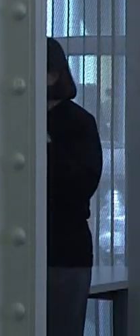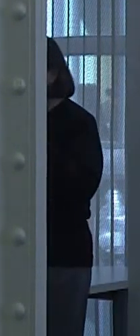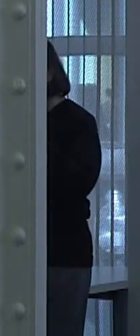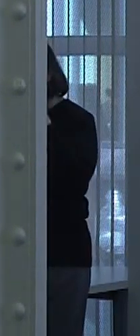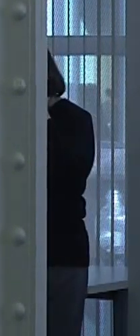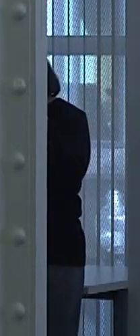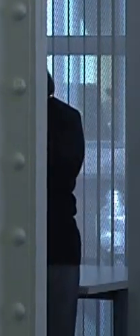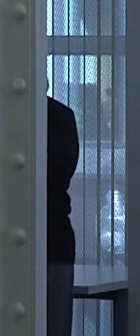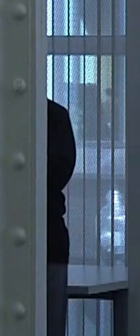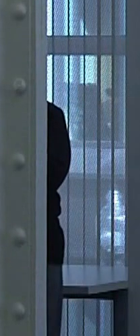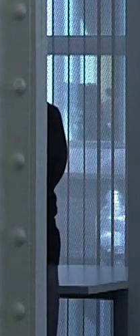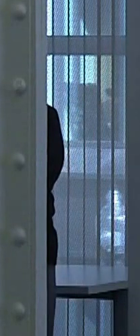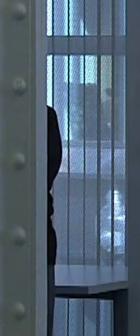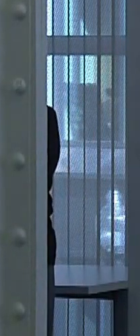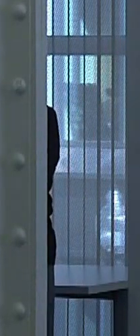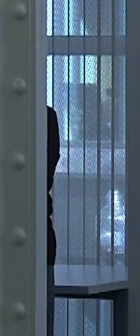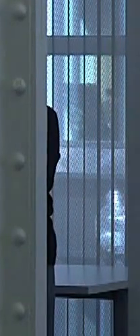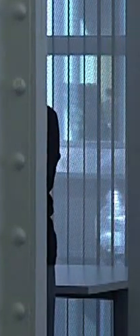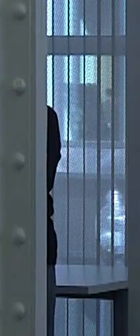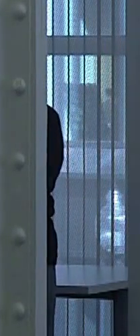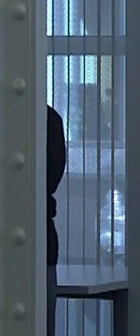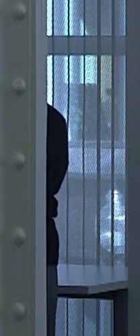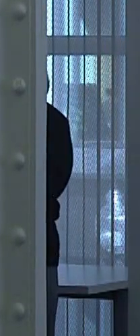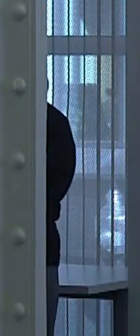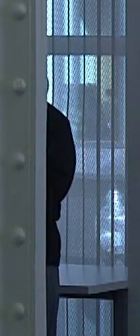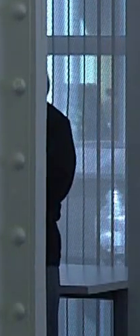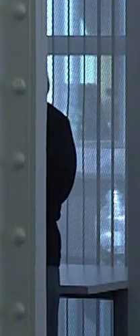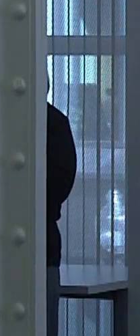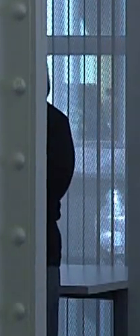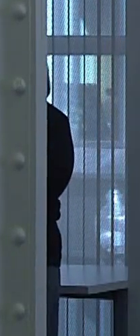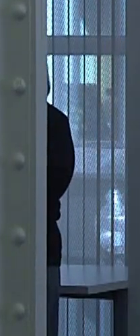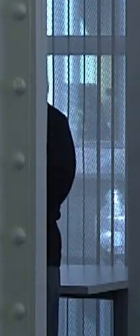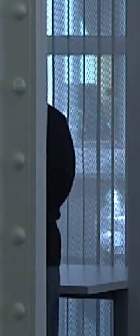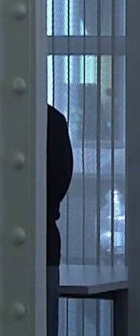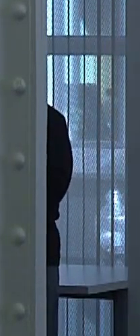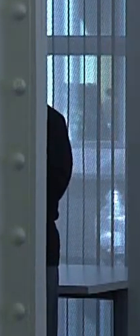and all of my beliefs to teaching and this sign that I just cut off